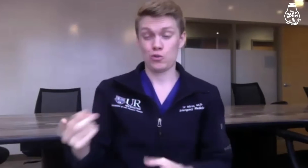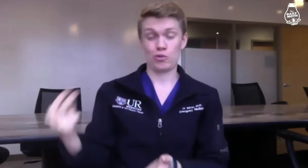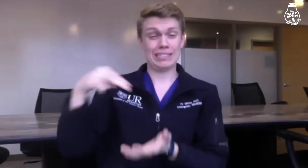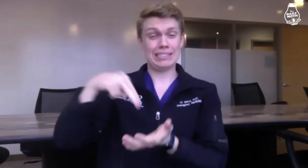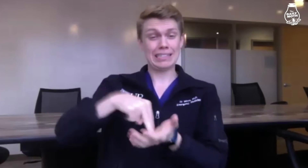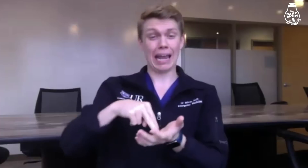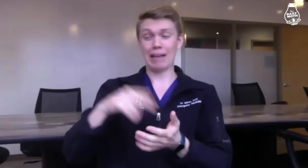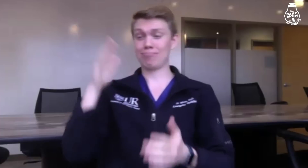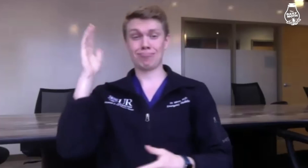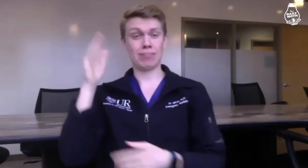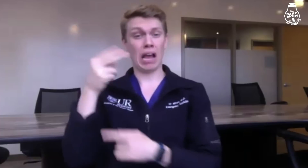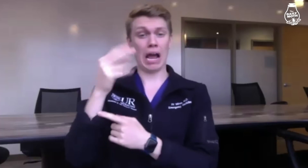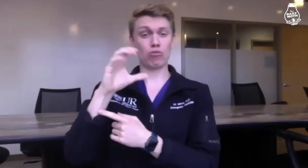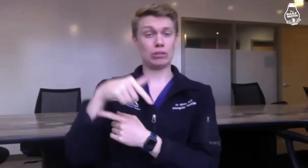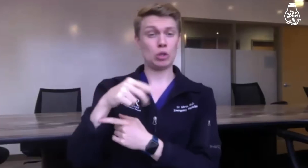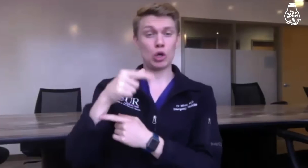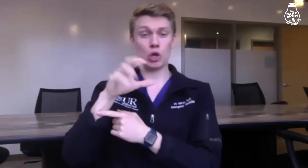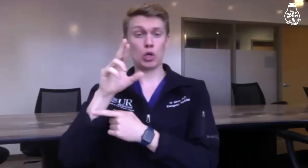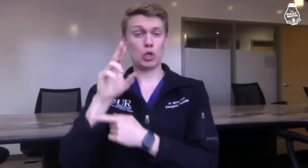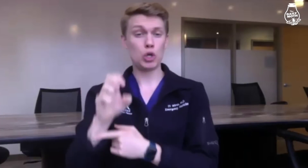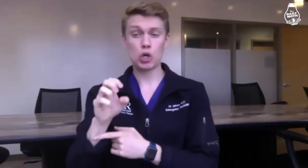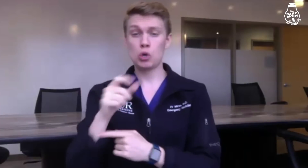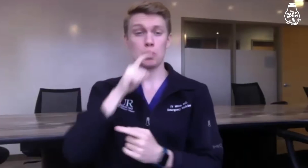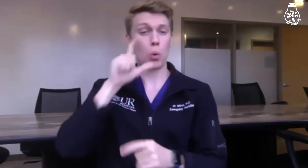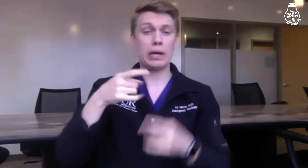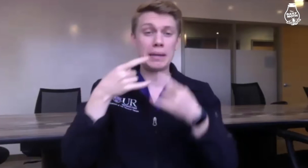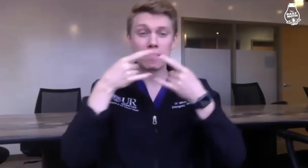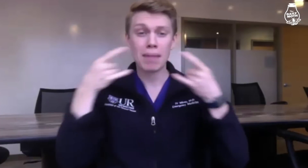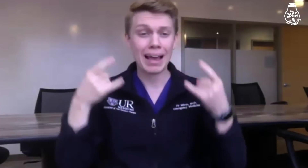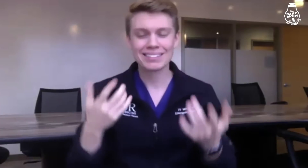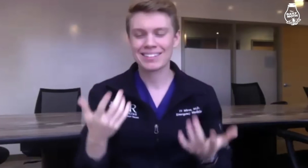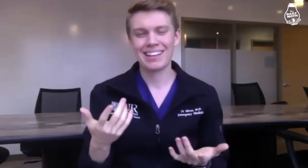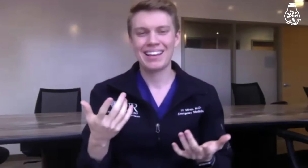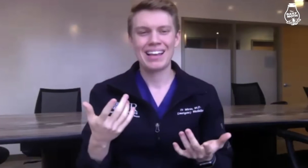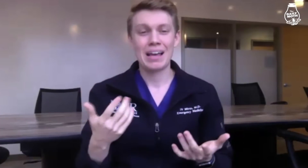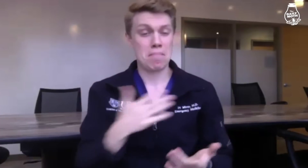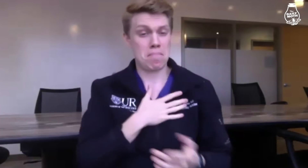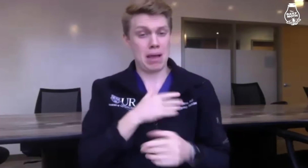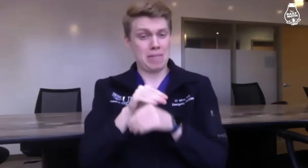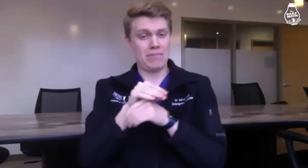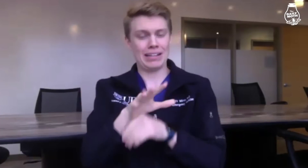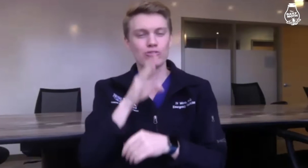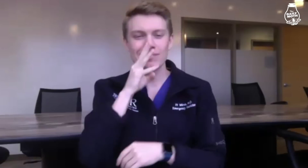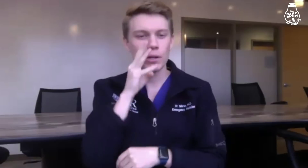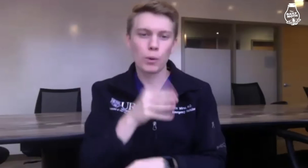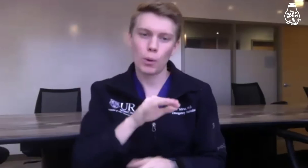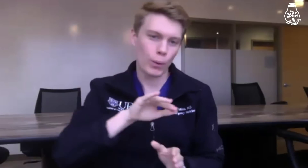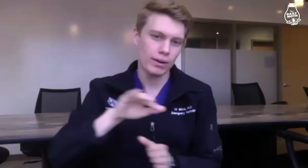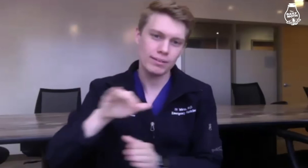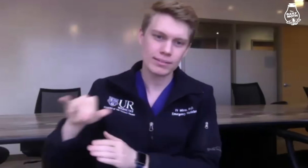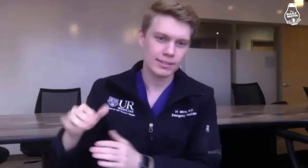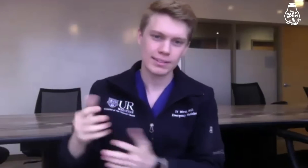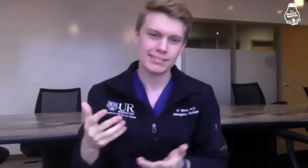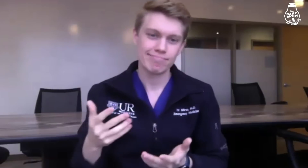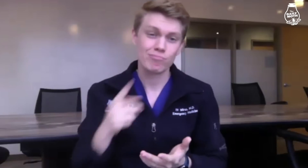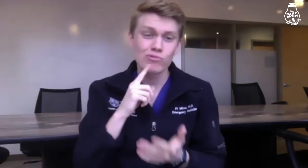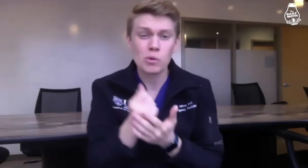So they are standing up and talking about HCQ as a cure, that they don't need masks, my advice is to ignore them.